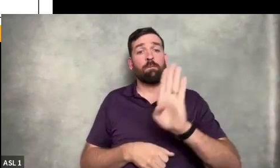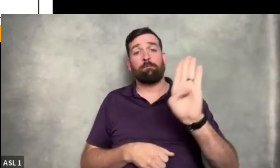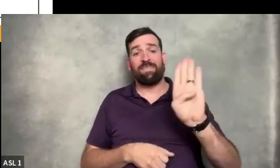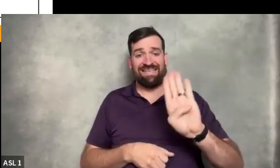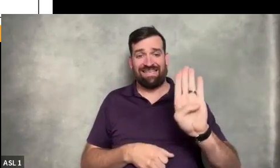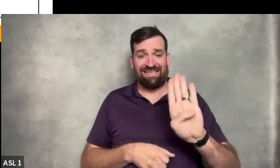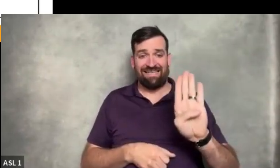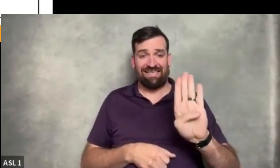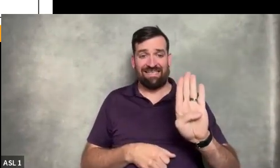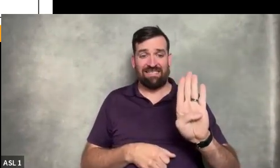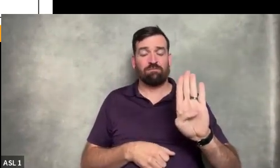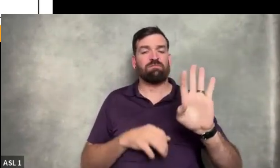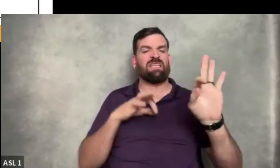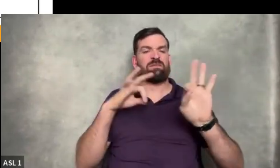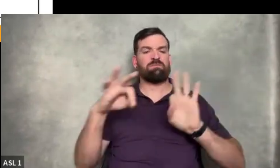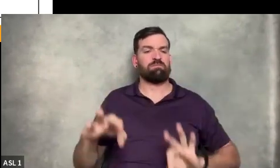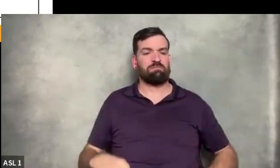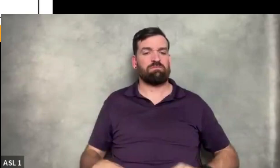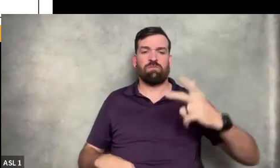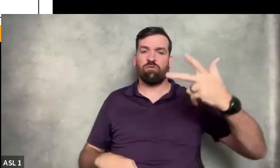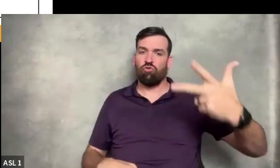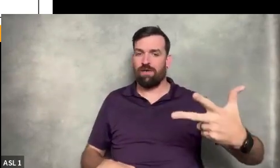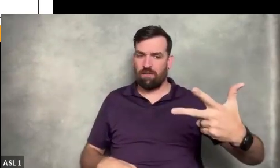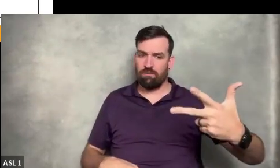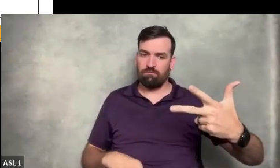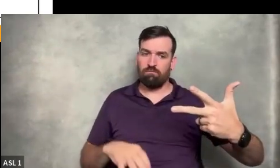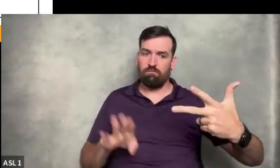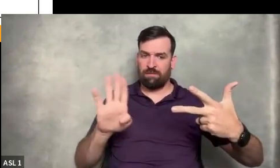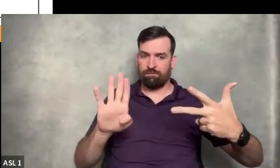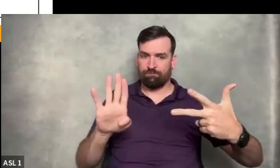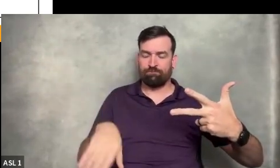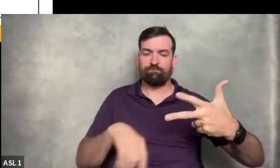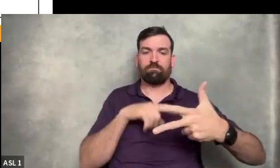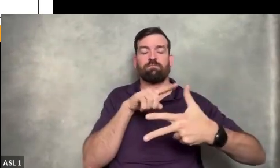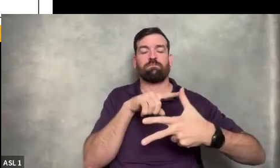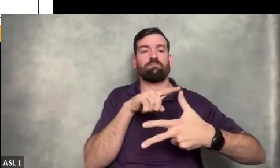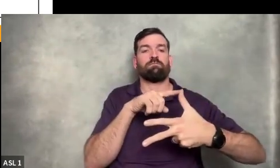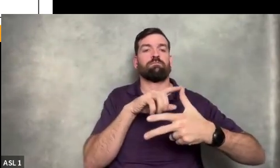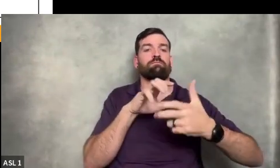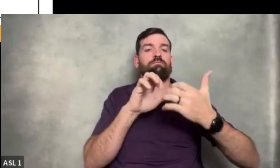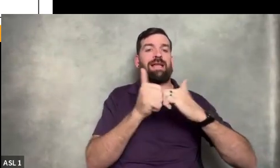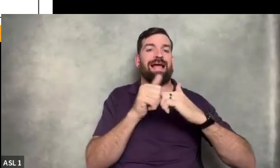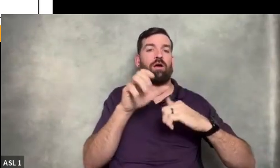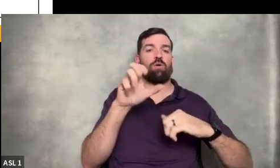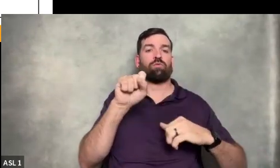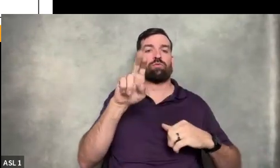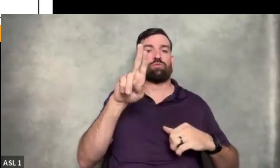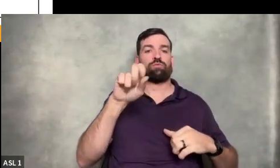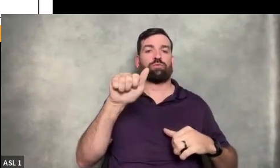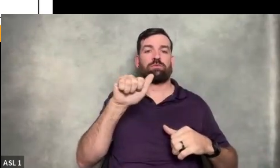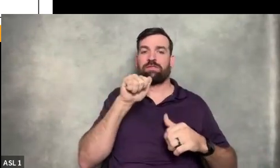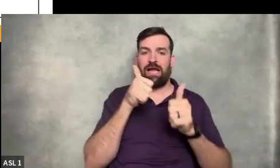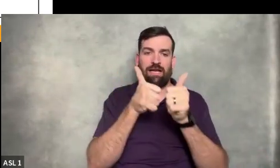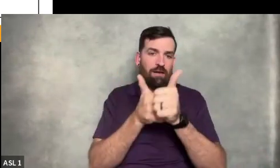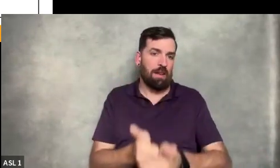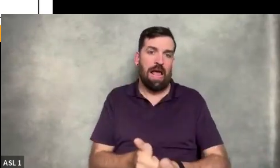explain three things in column B: 1) how the state unit on aging is out of compliance with a specific